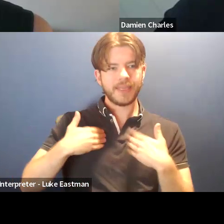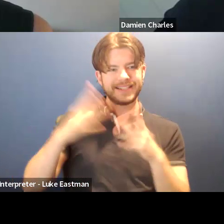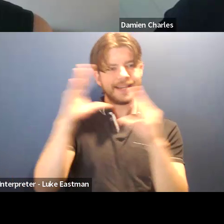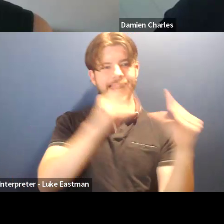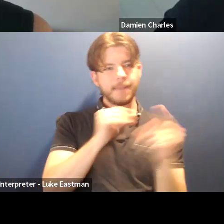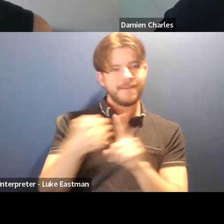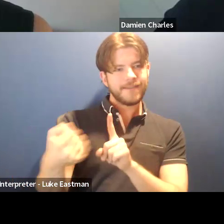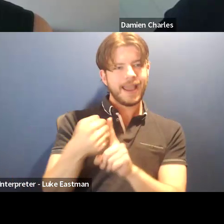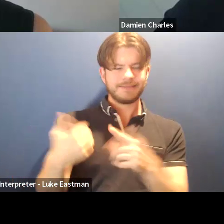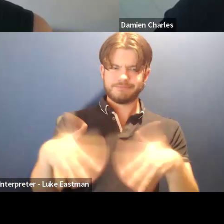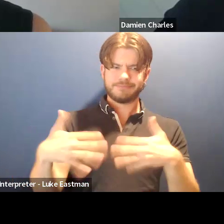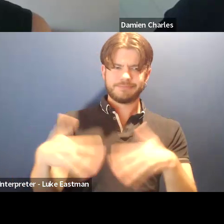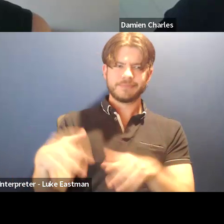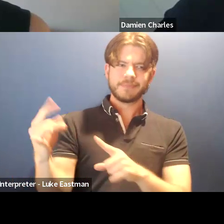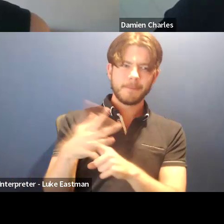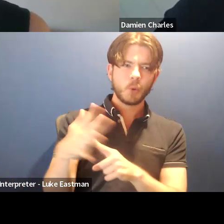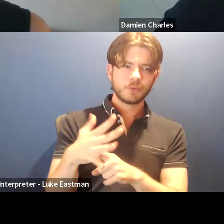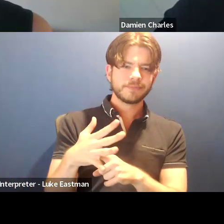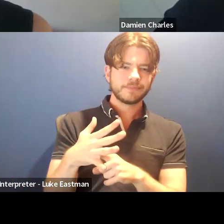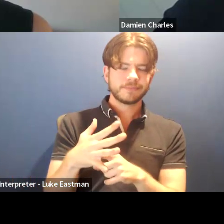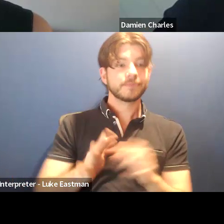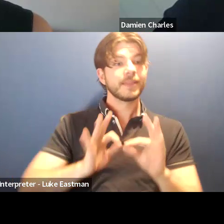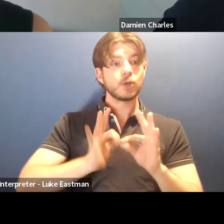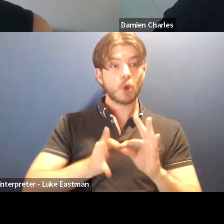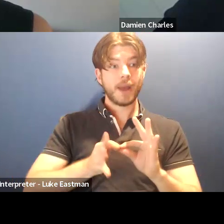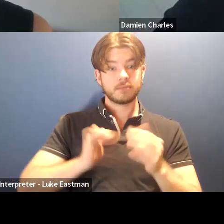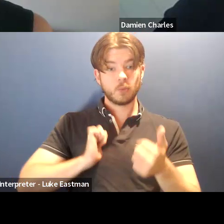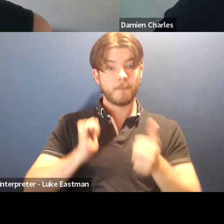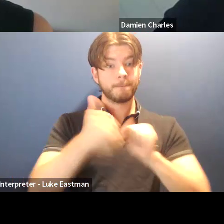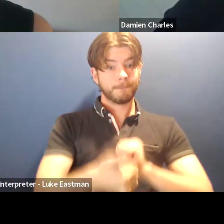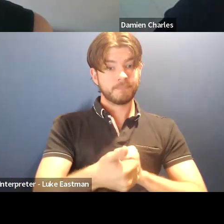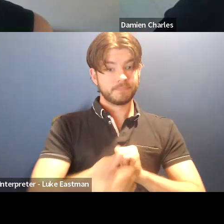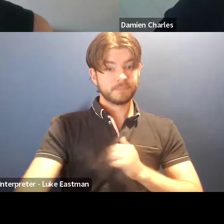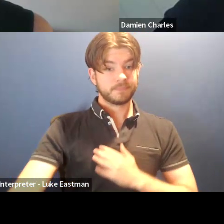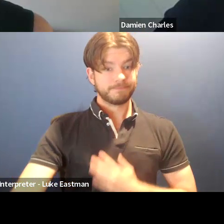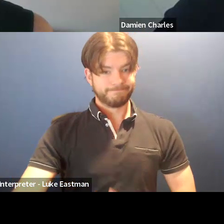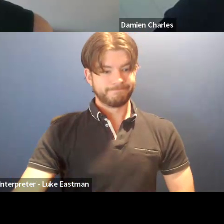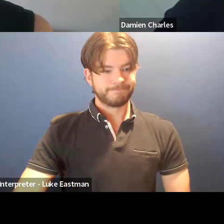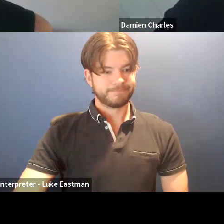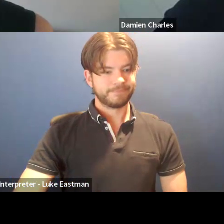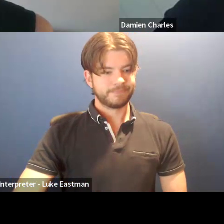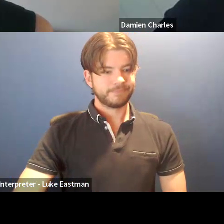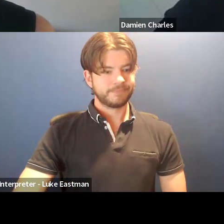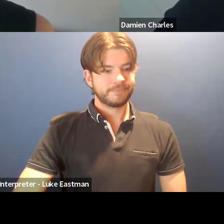important that is I also got the opportunity to create an awards night to showcase the great things that young